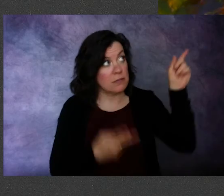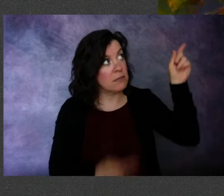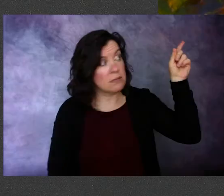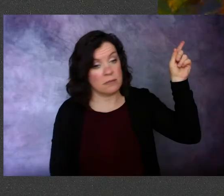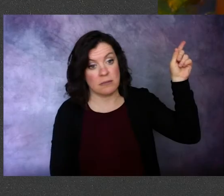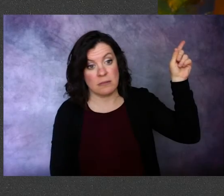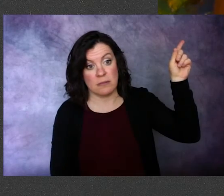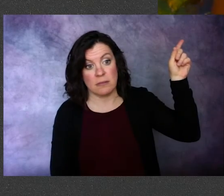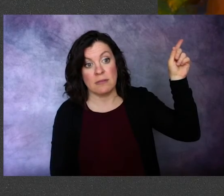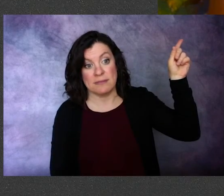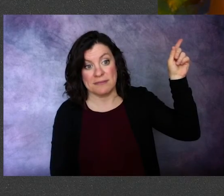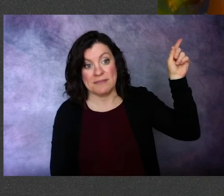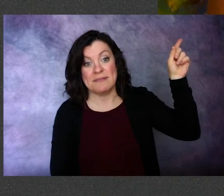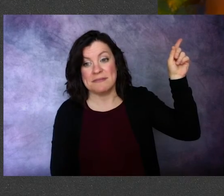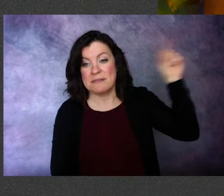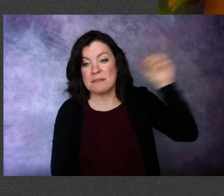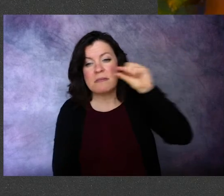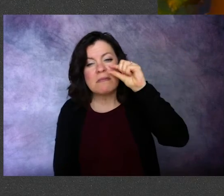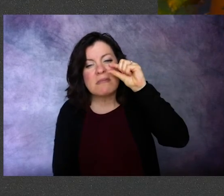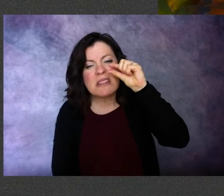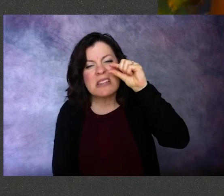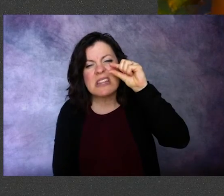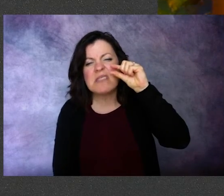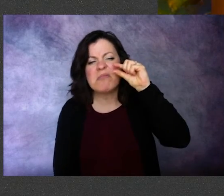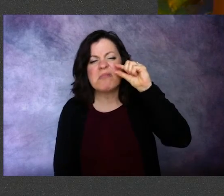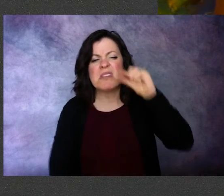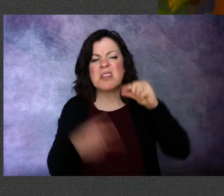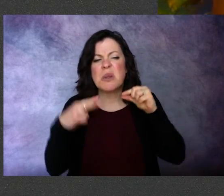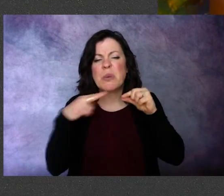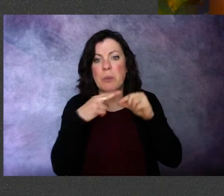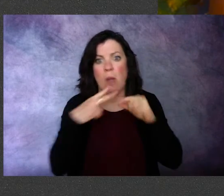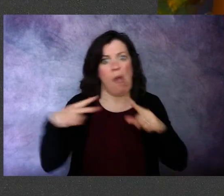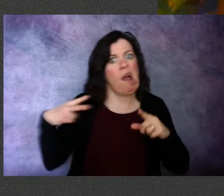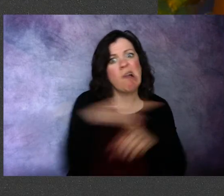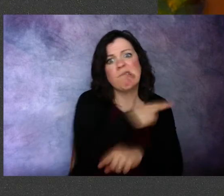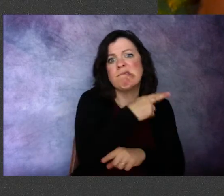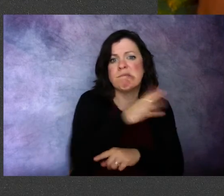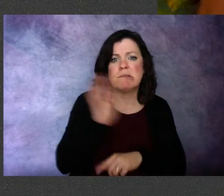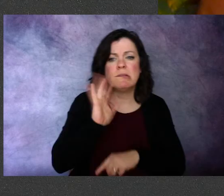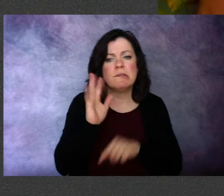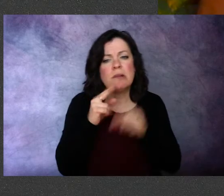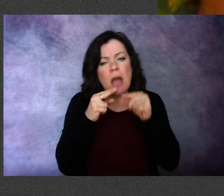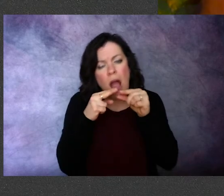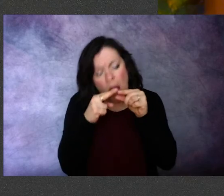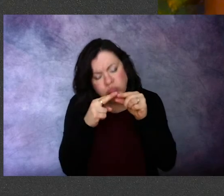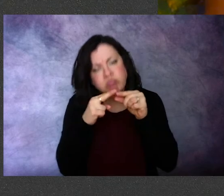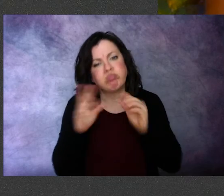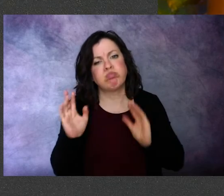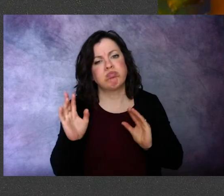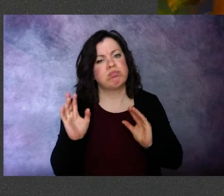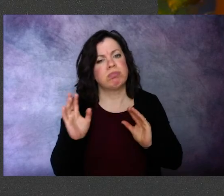and do a snip that's about halfway. I'll do the other side right across the way,